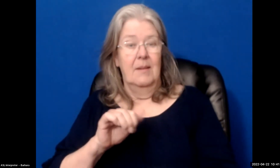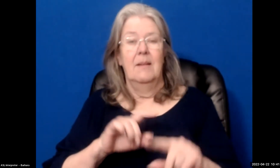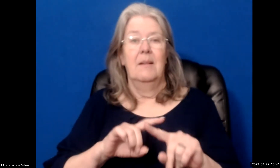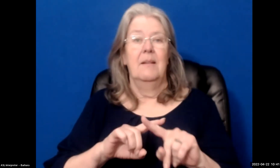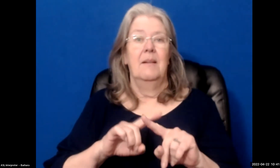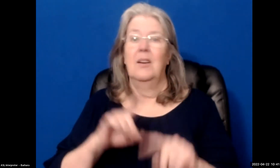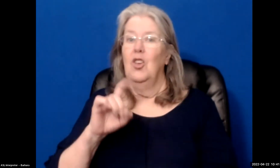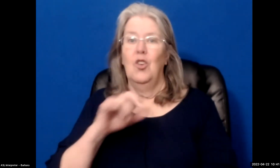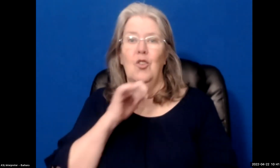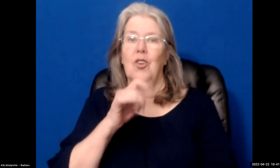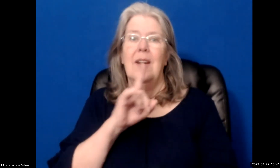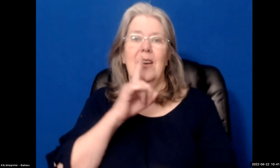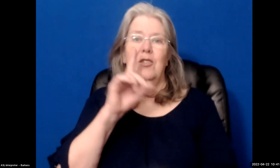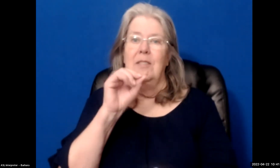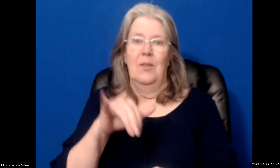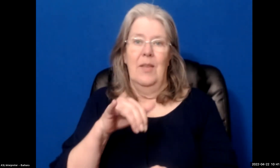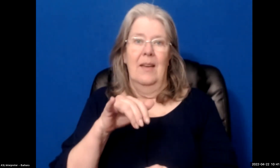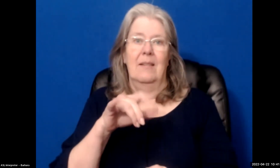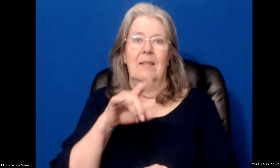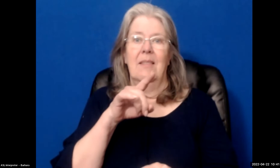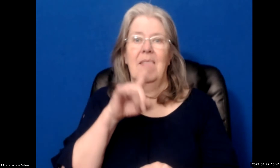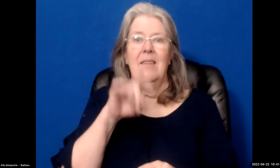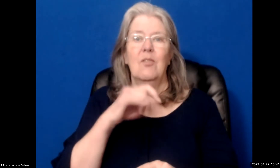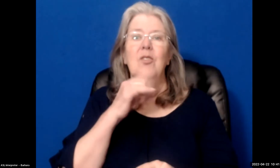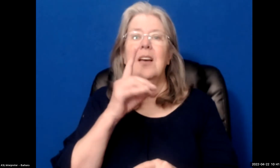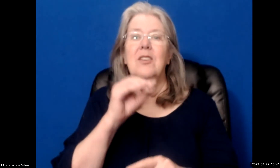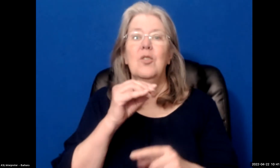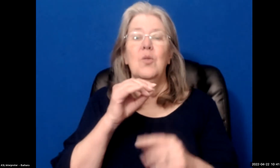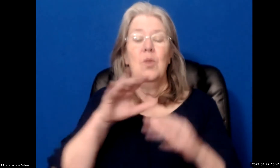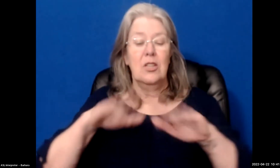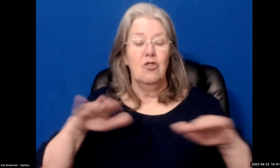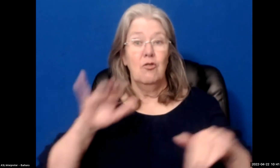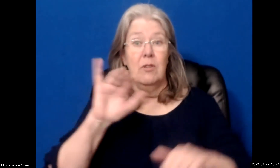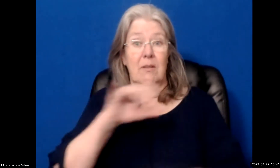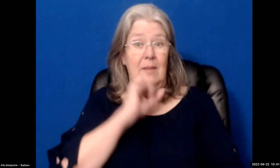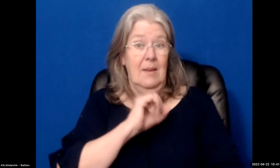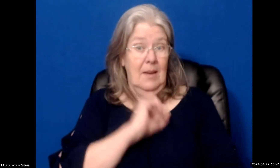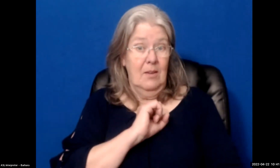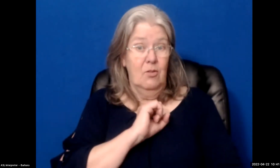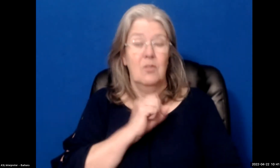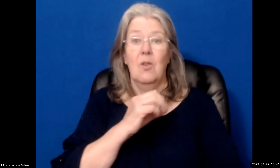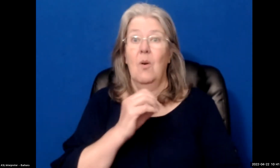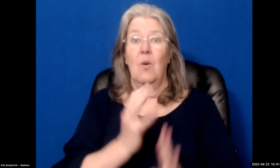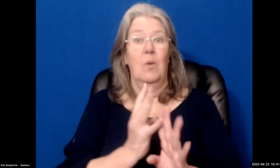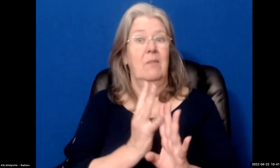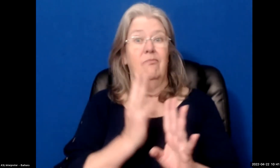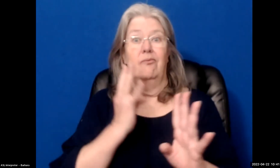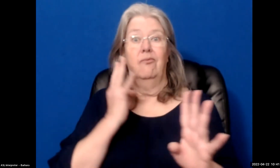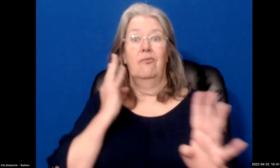you couldn't actually do it because they could not do children of that age. We went and waited in line for hours.